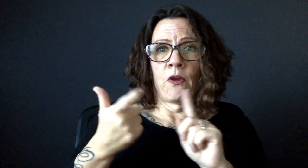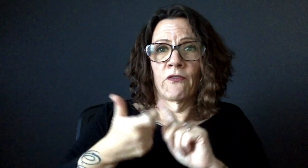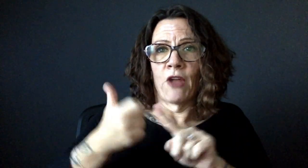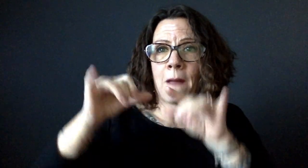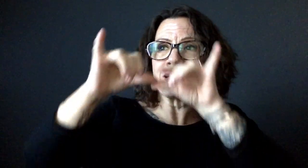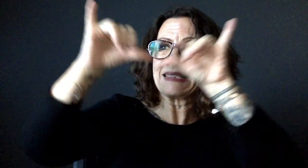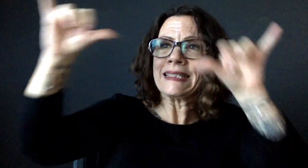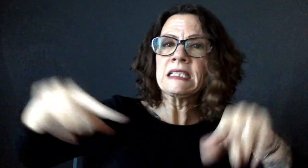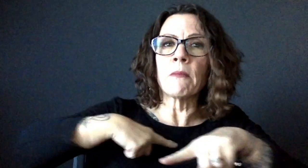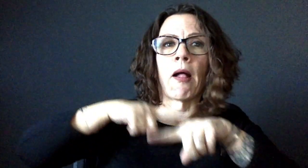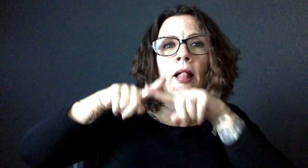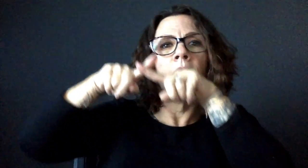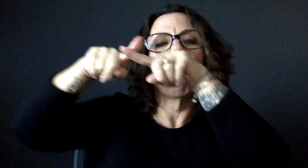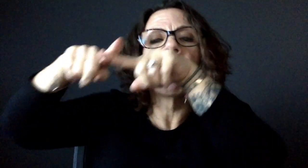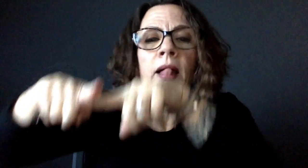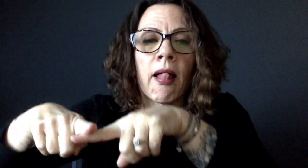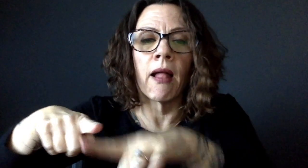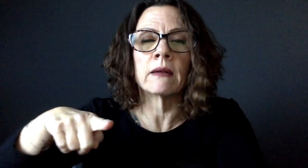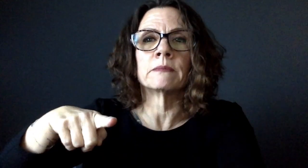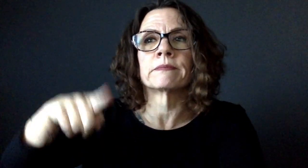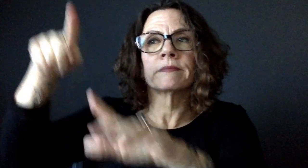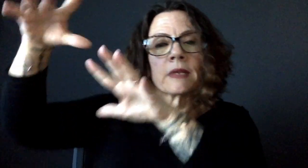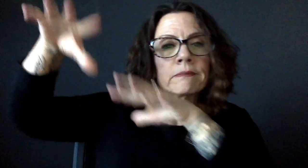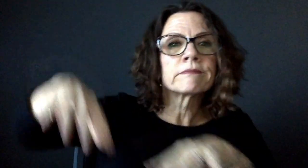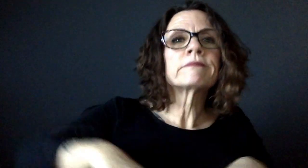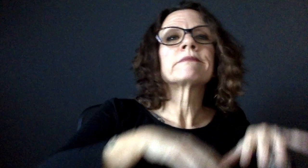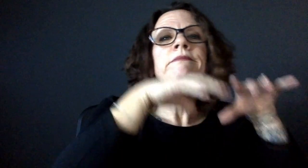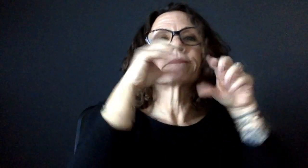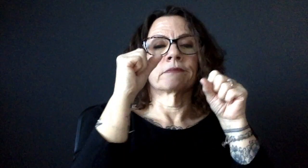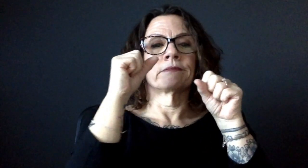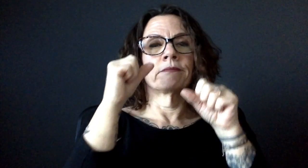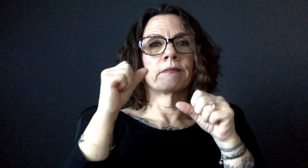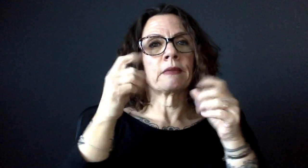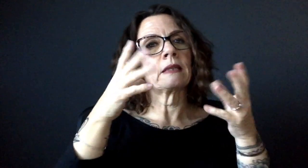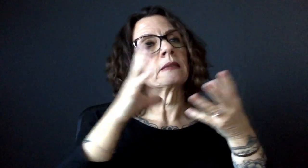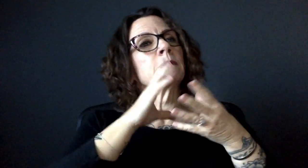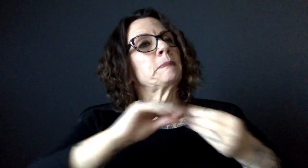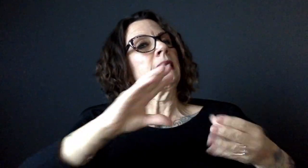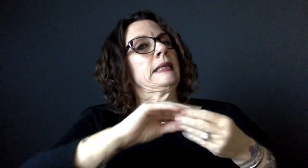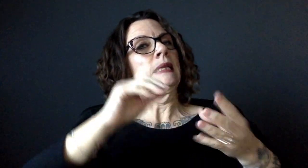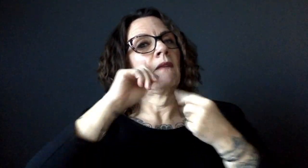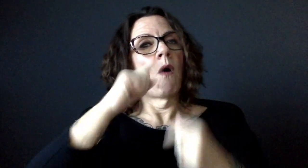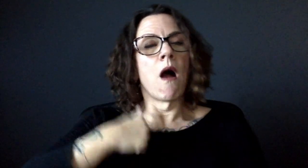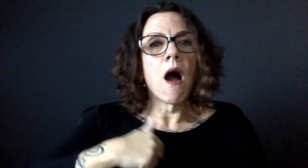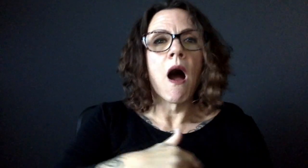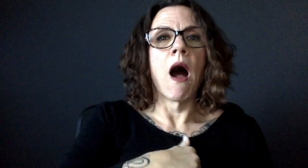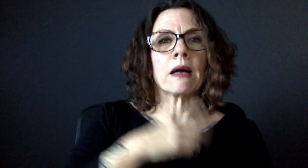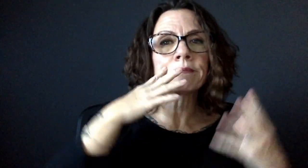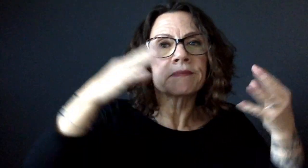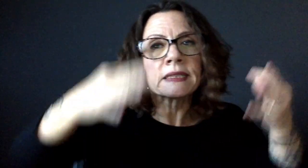people from systems of patronage and being spoken for and about,